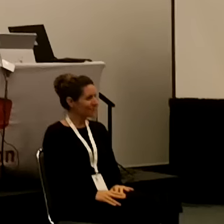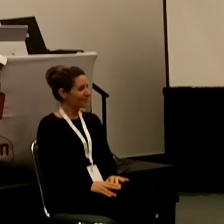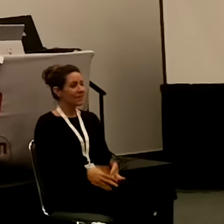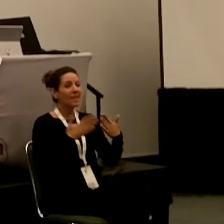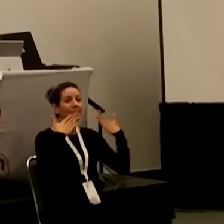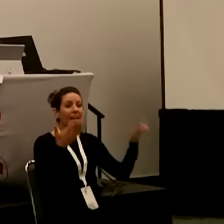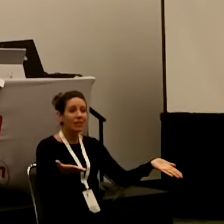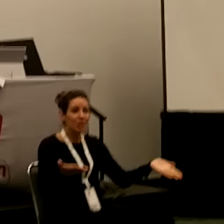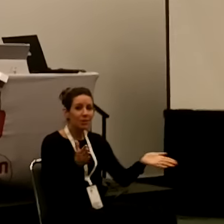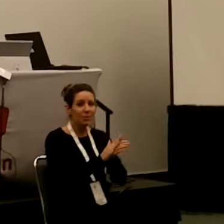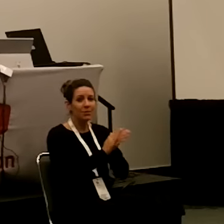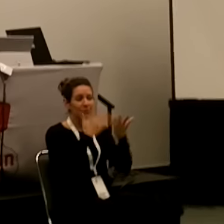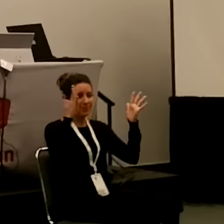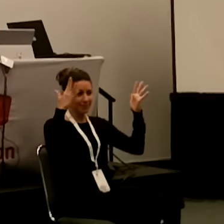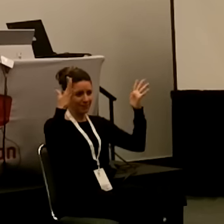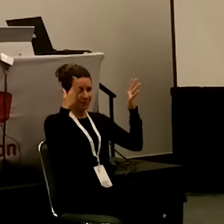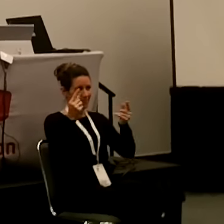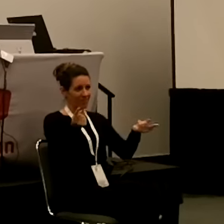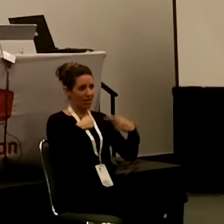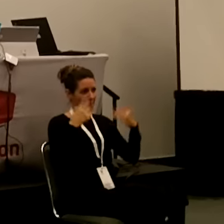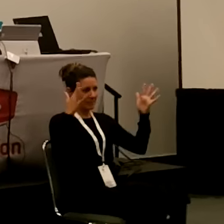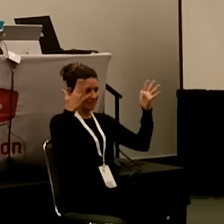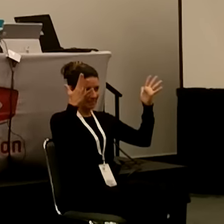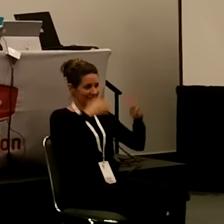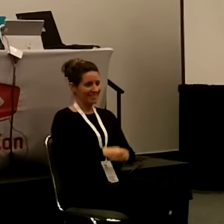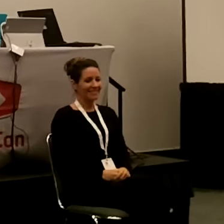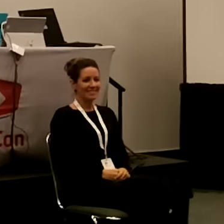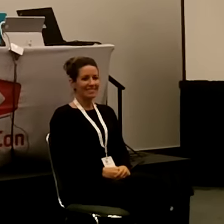Thank you for coming. (applauding)